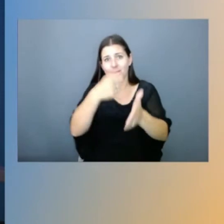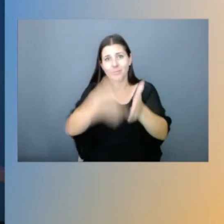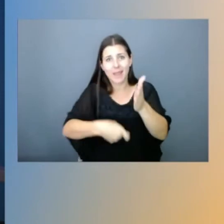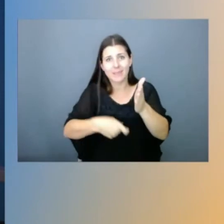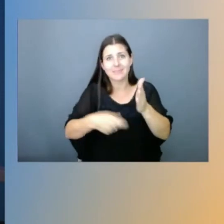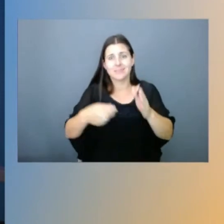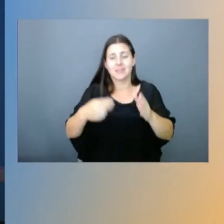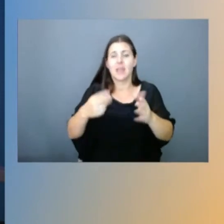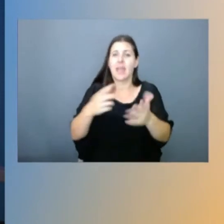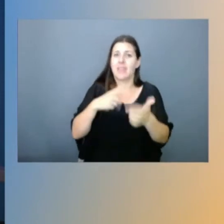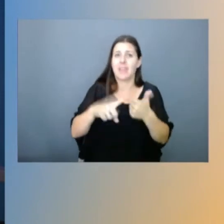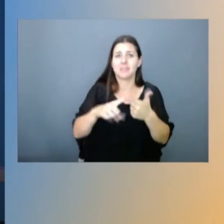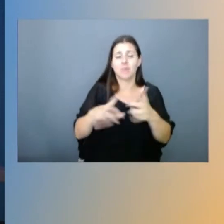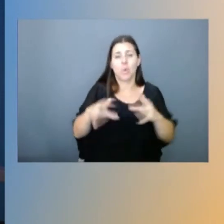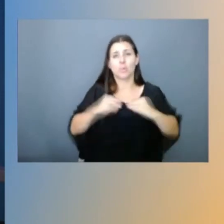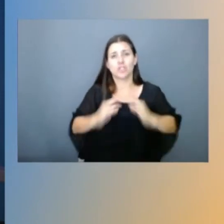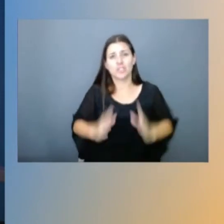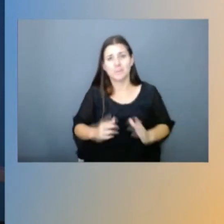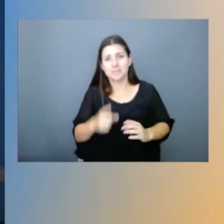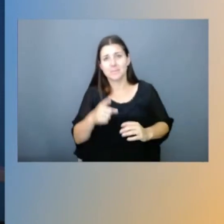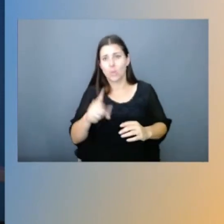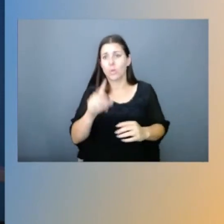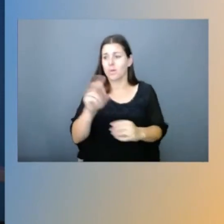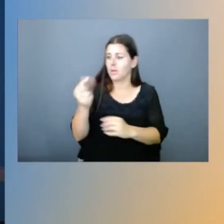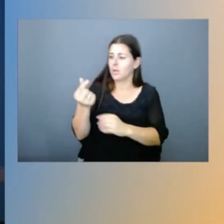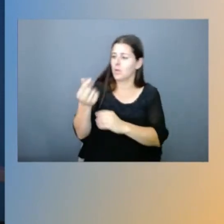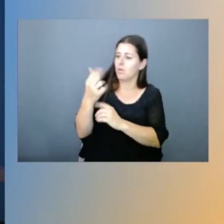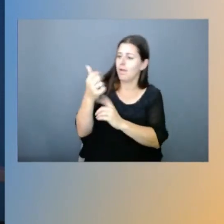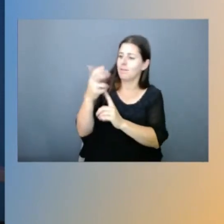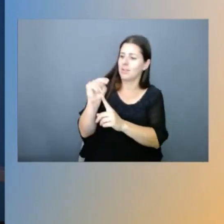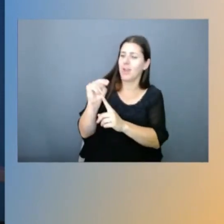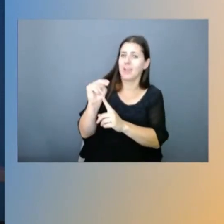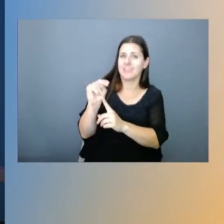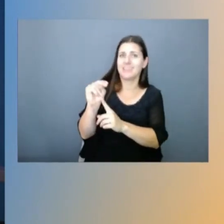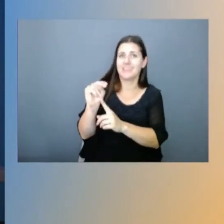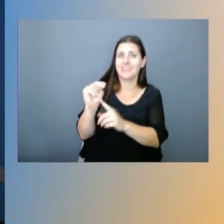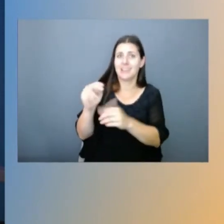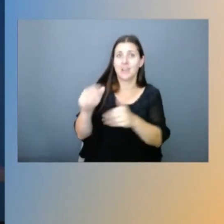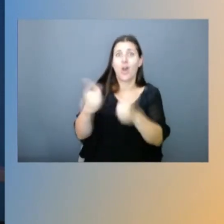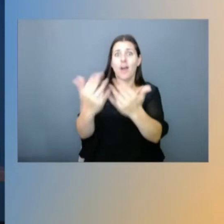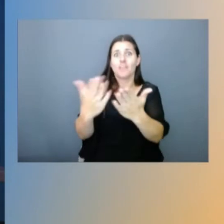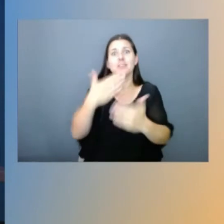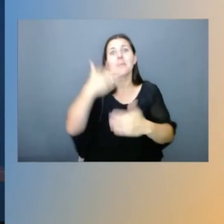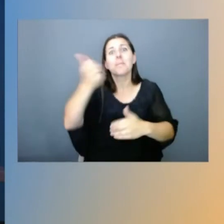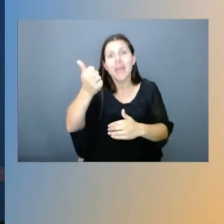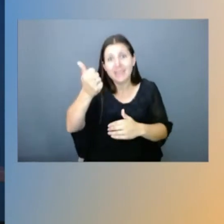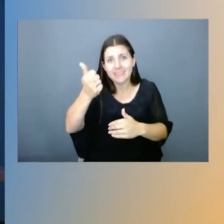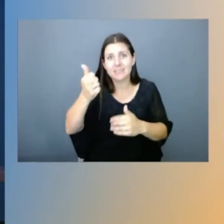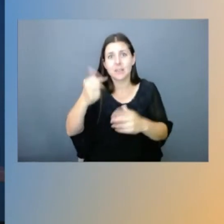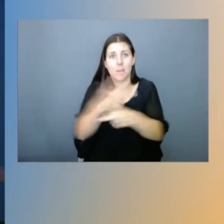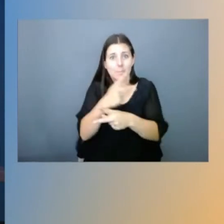is a great vehicle for us to deliver the best compute performance, club together with the best storage experience that they can get.